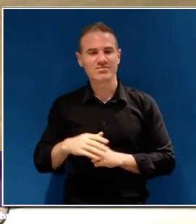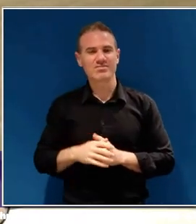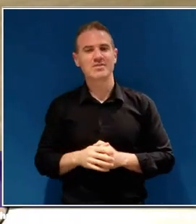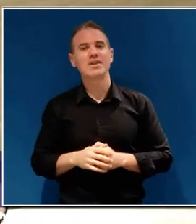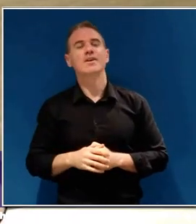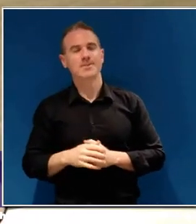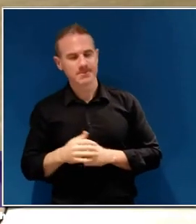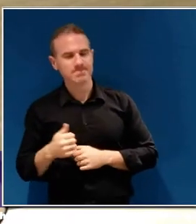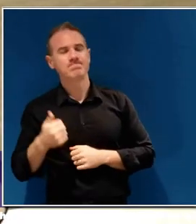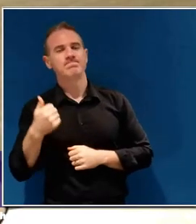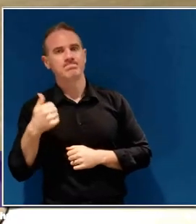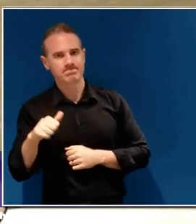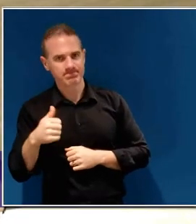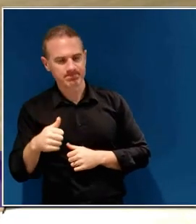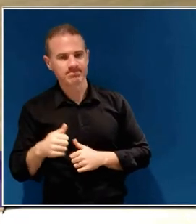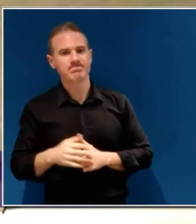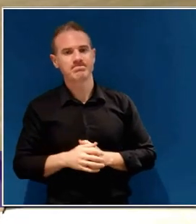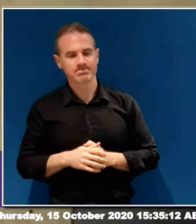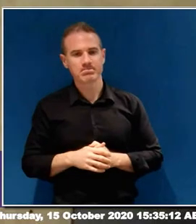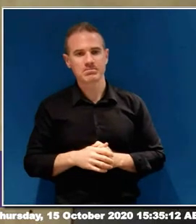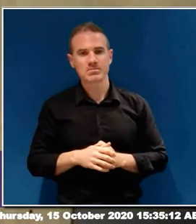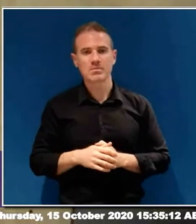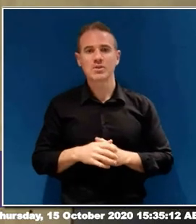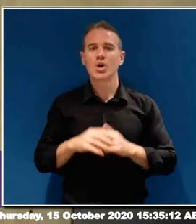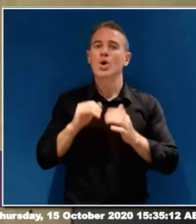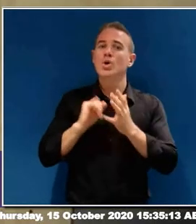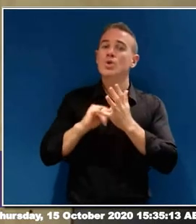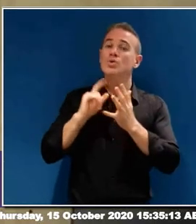So the aim might be good, which is I need to get support to help